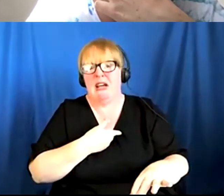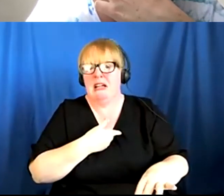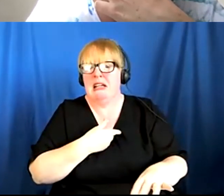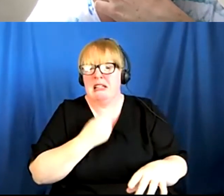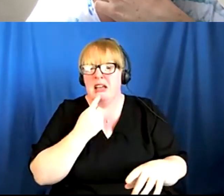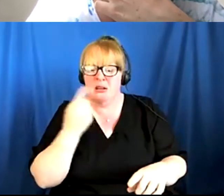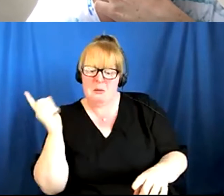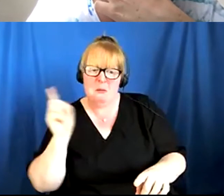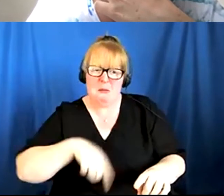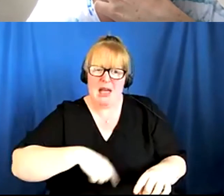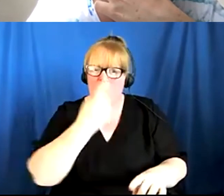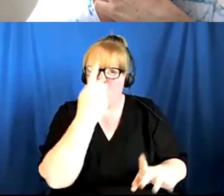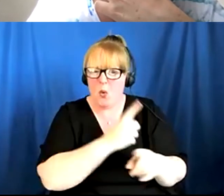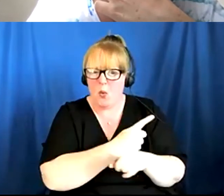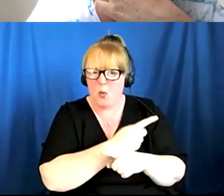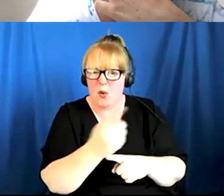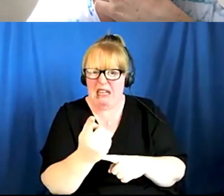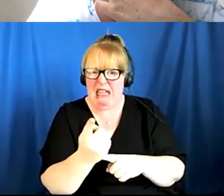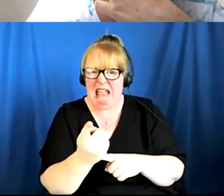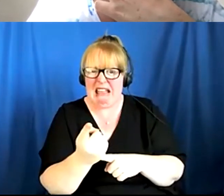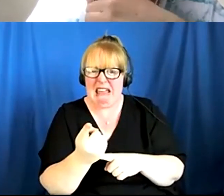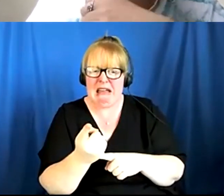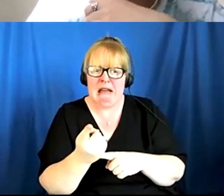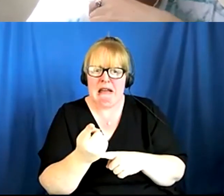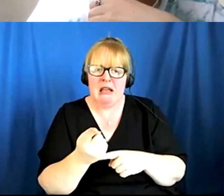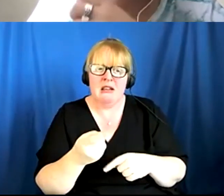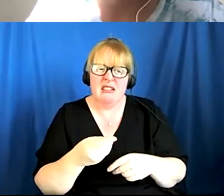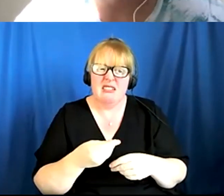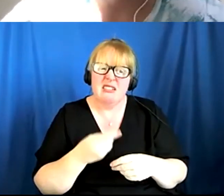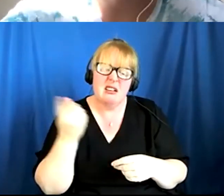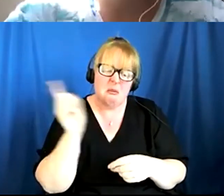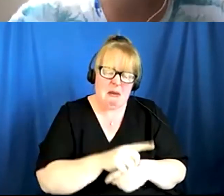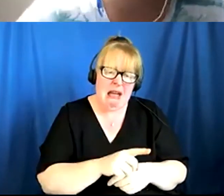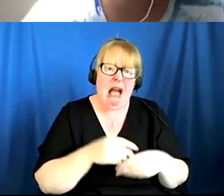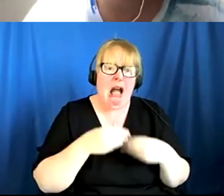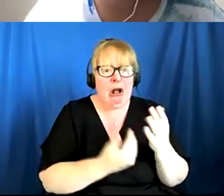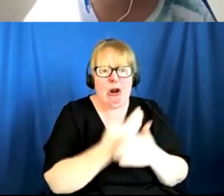And he was like the agreed kind of thing anyway, a week past and I bought some shoes.